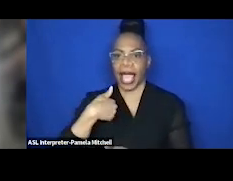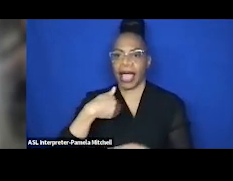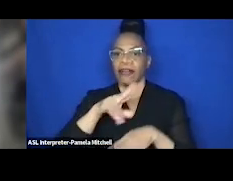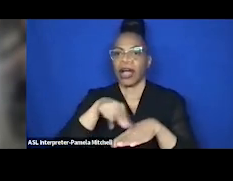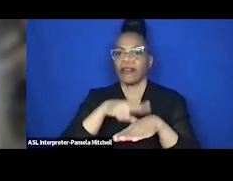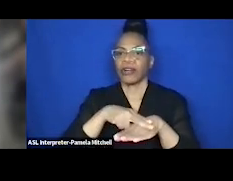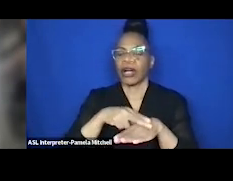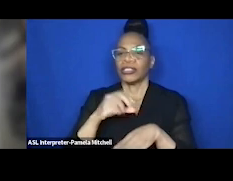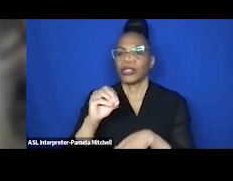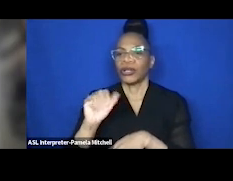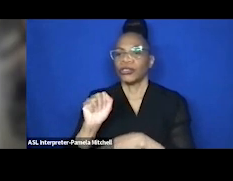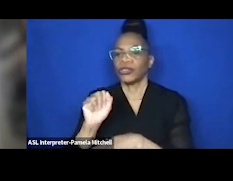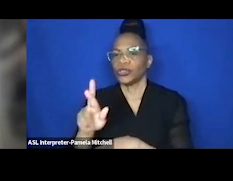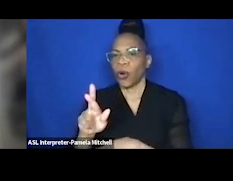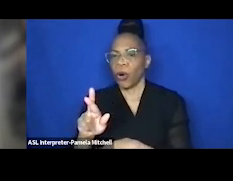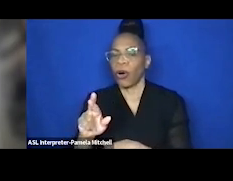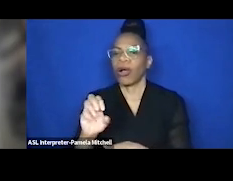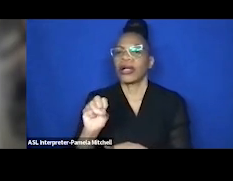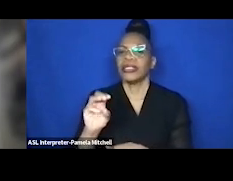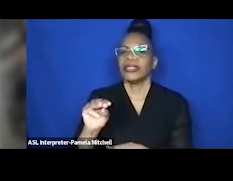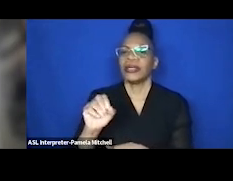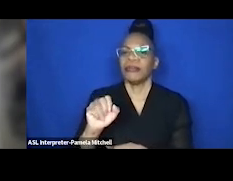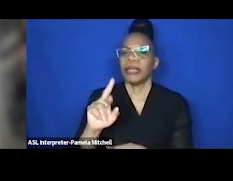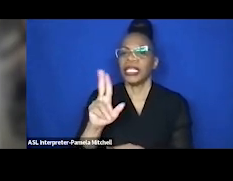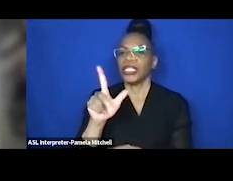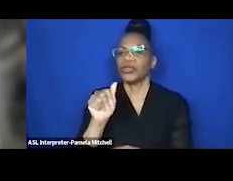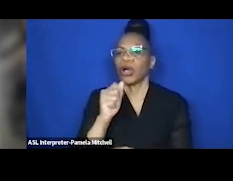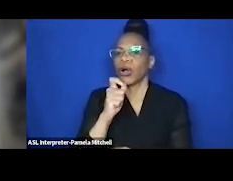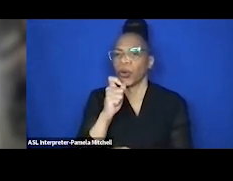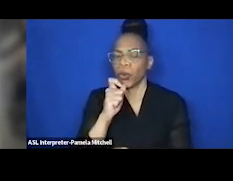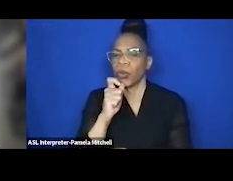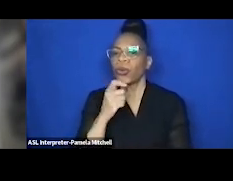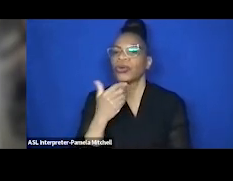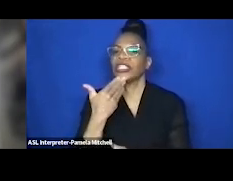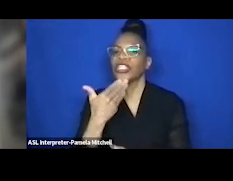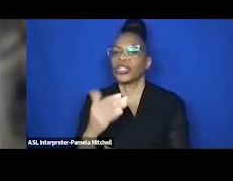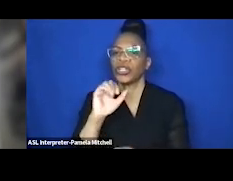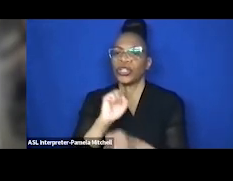and Sametra did a really great job in helping us just understand SOAR much better.